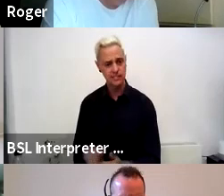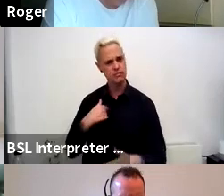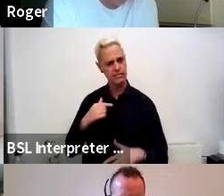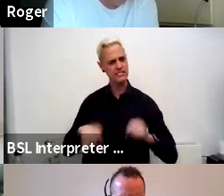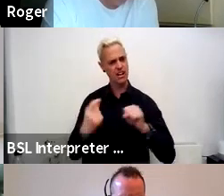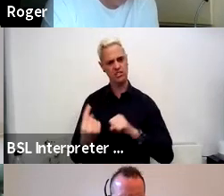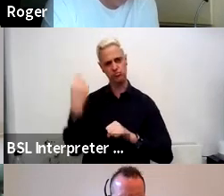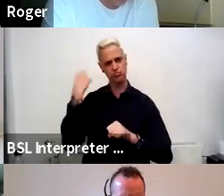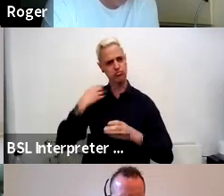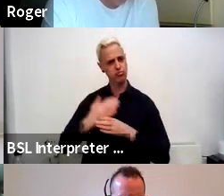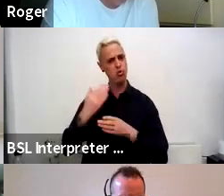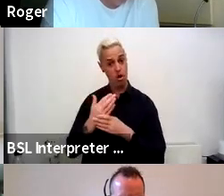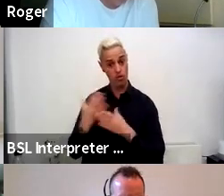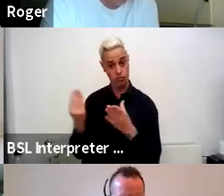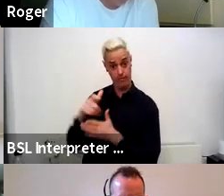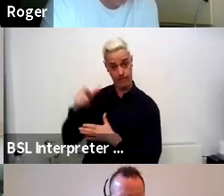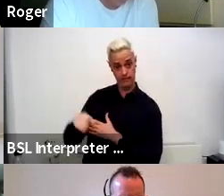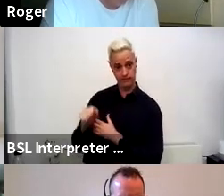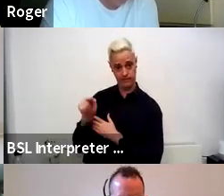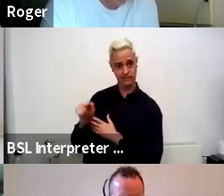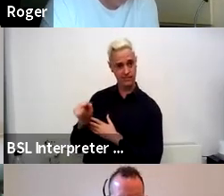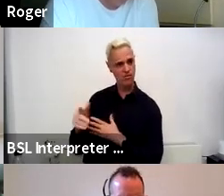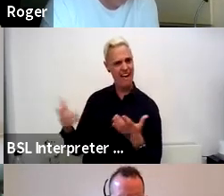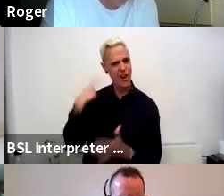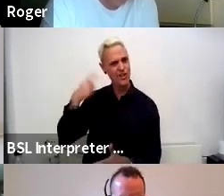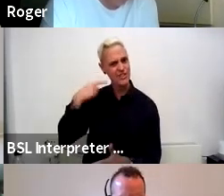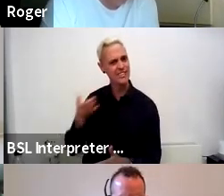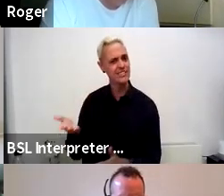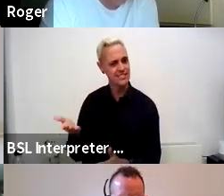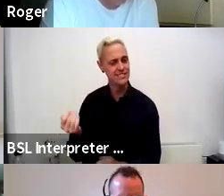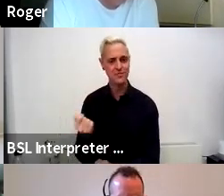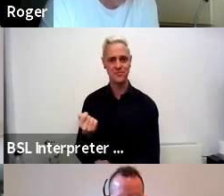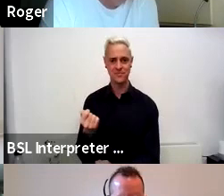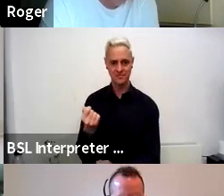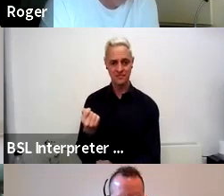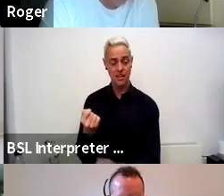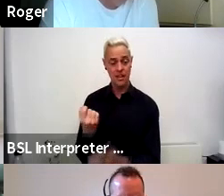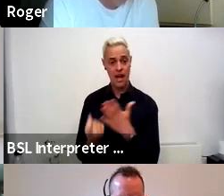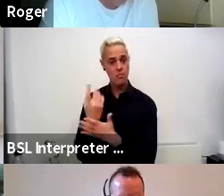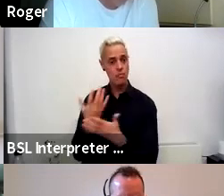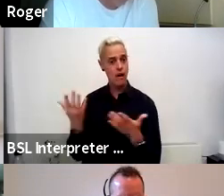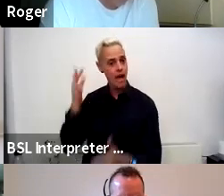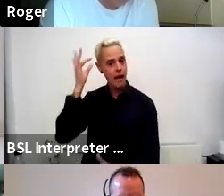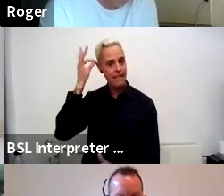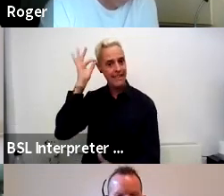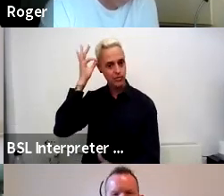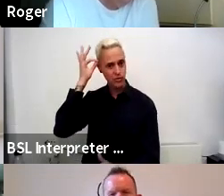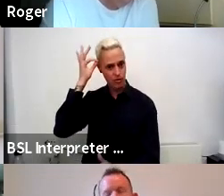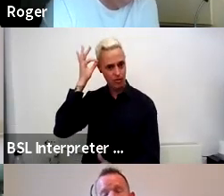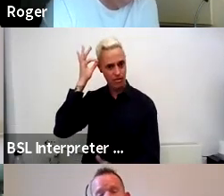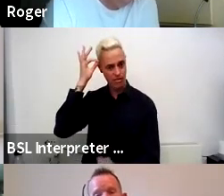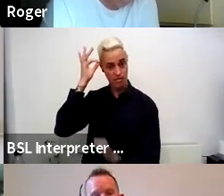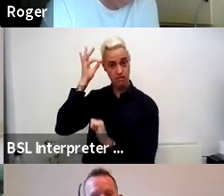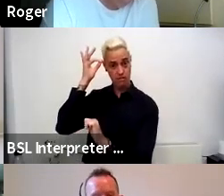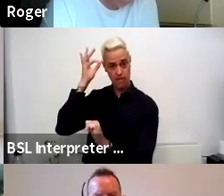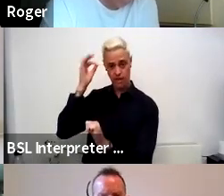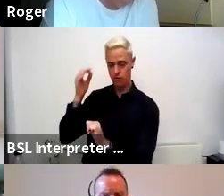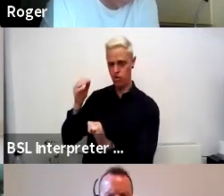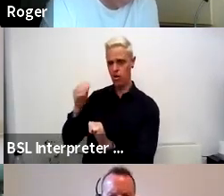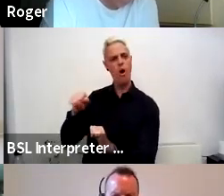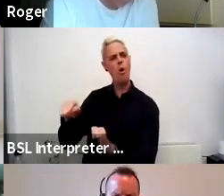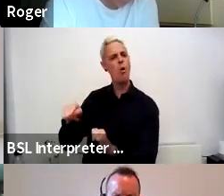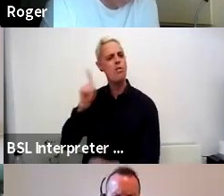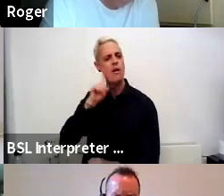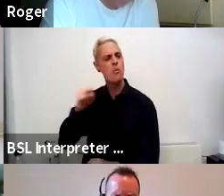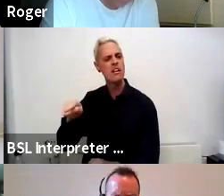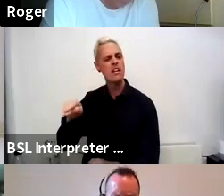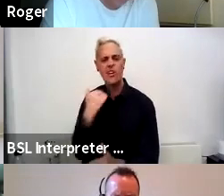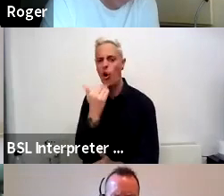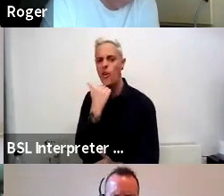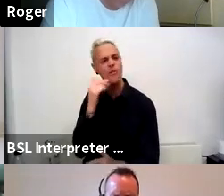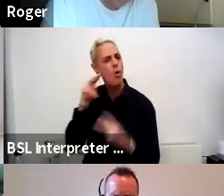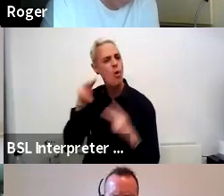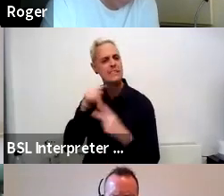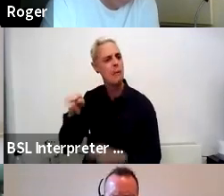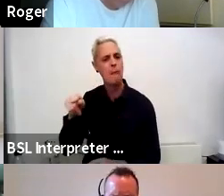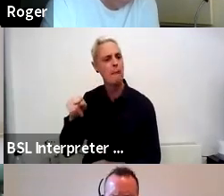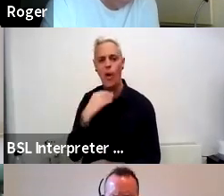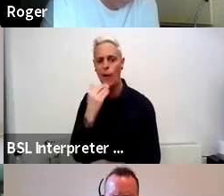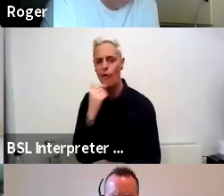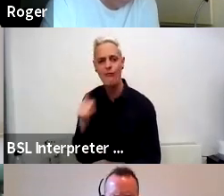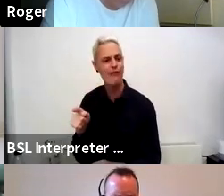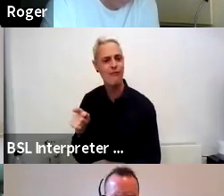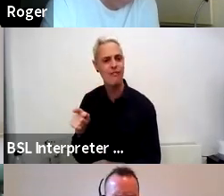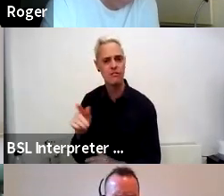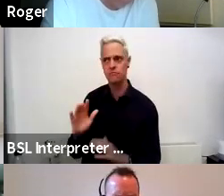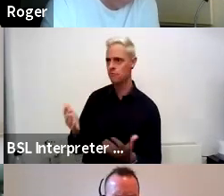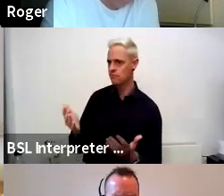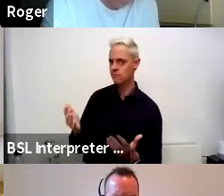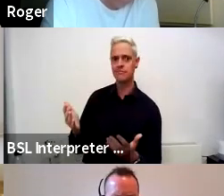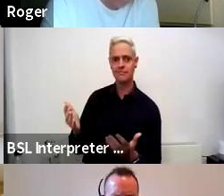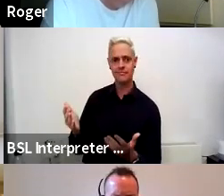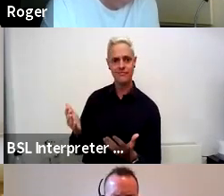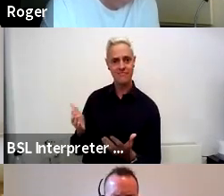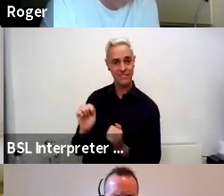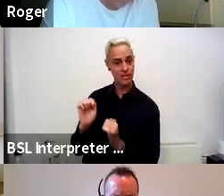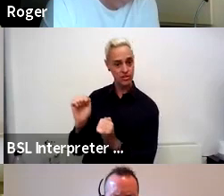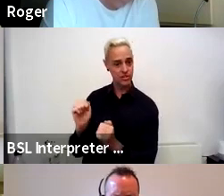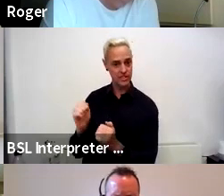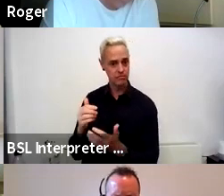When I got involved with this work, and got involved with the case. And in London, where the council actually said, when they were trying to defend it that she wasn't the woman wasn't artistic enough when I'm trying to, because, although she competes